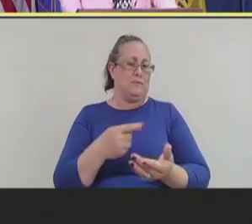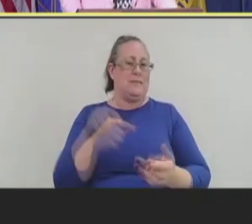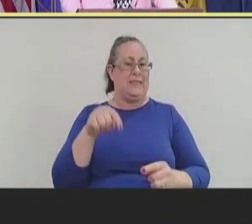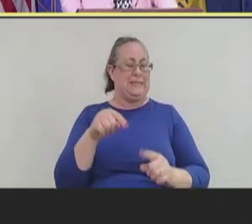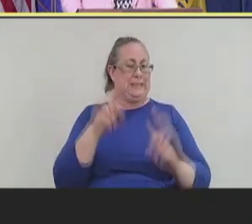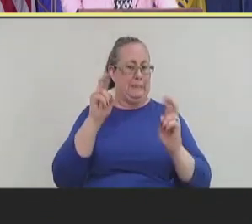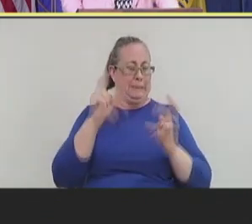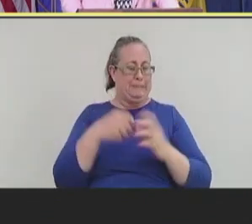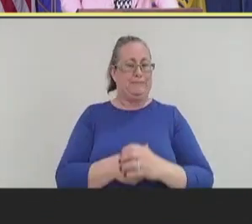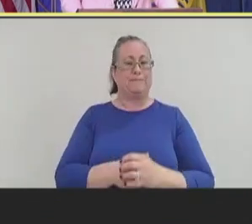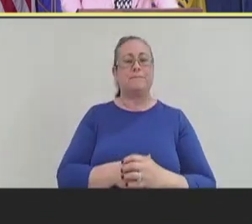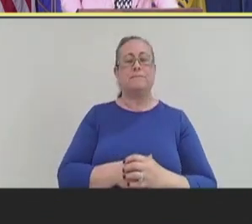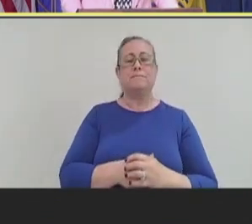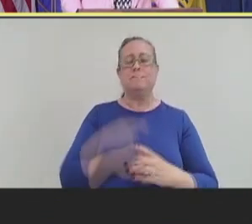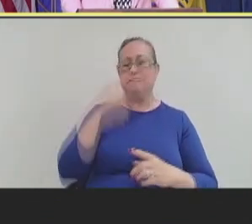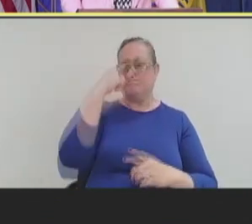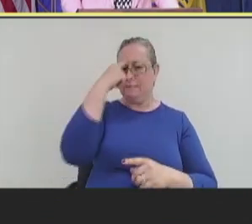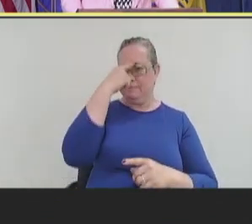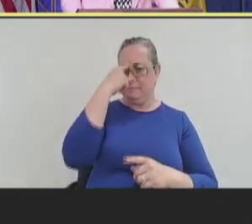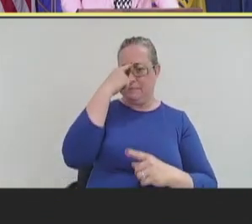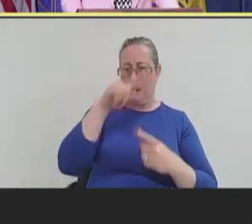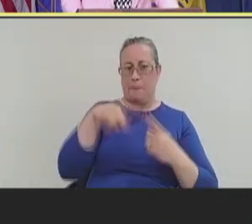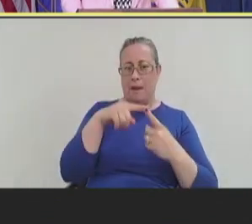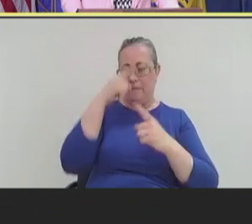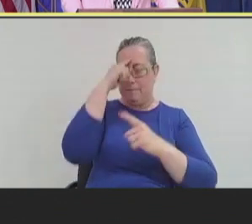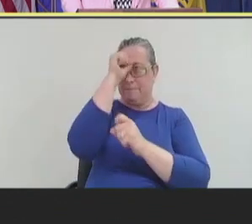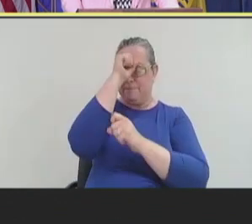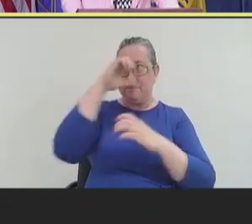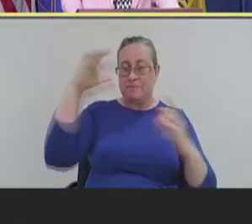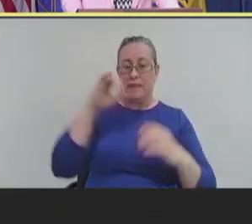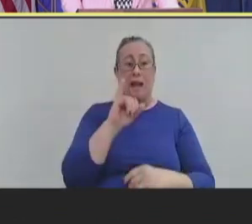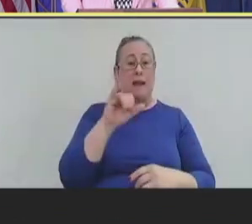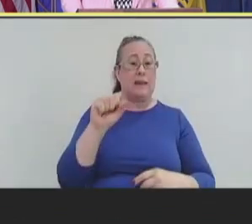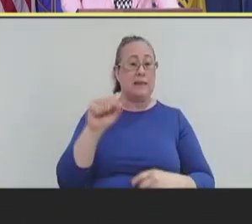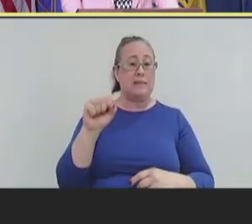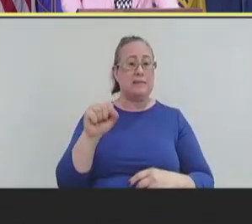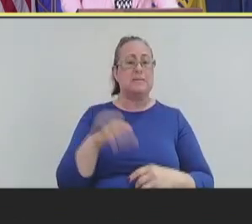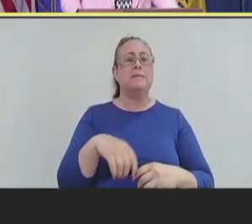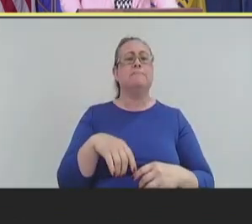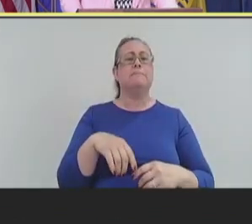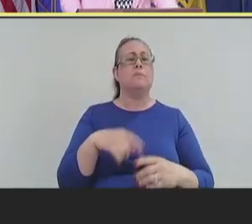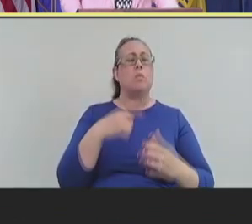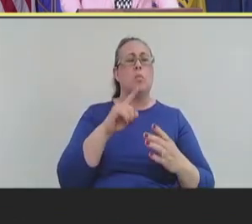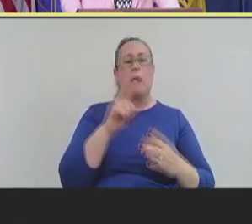about the vision of IIS and where we want to be in 10 years and 15 years, I think there